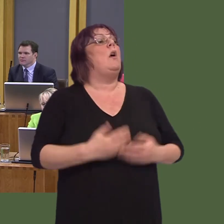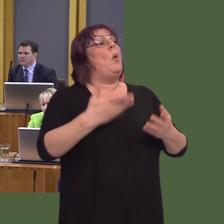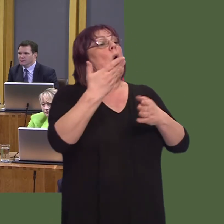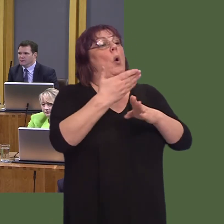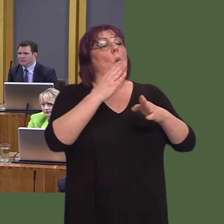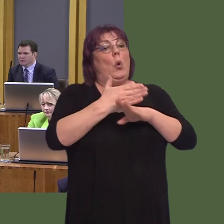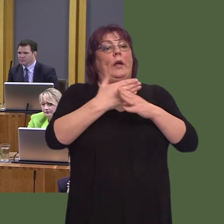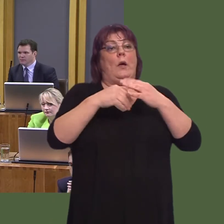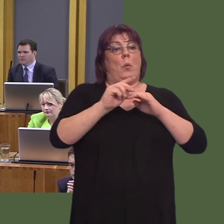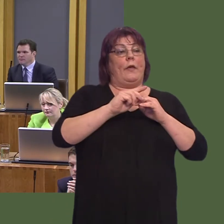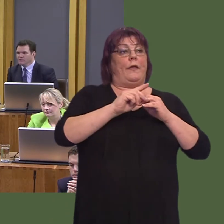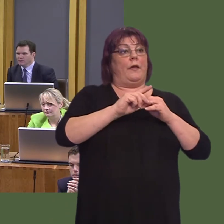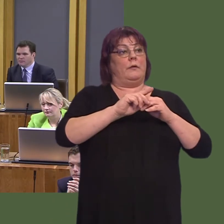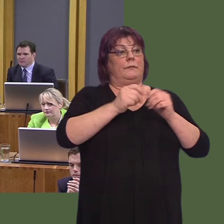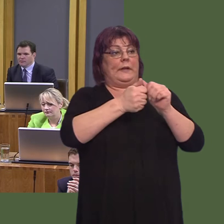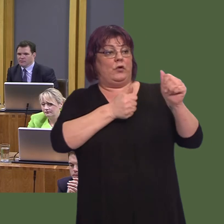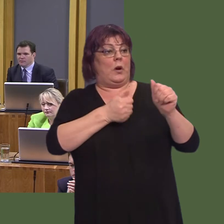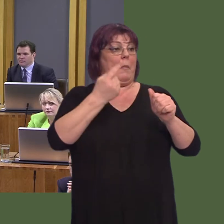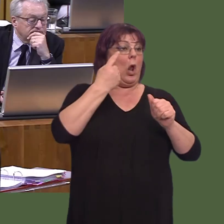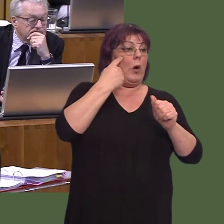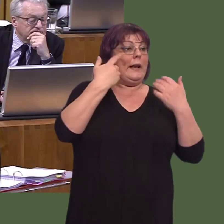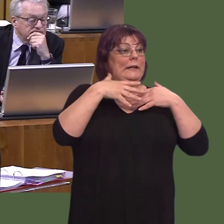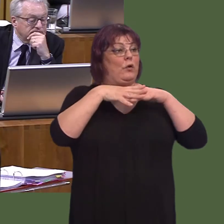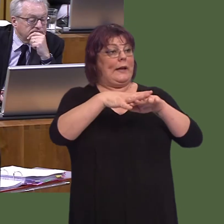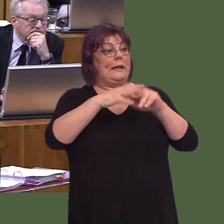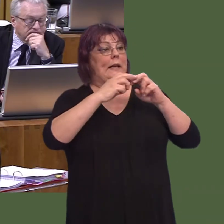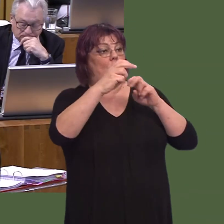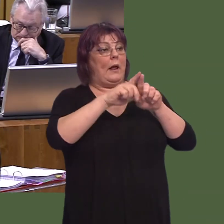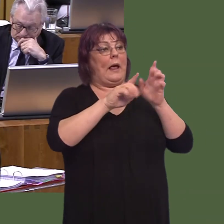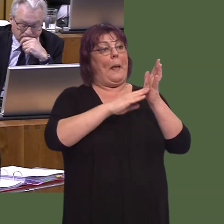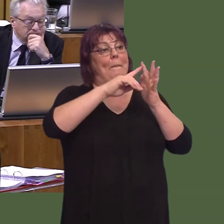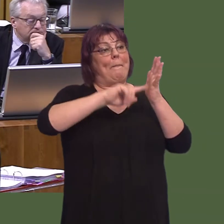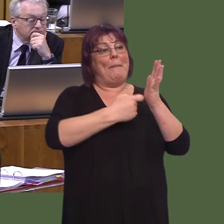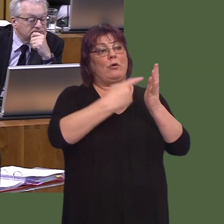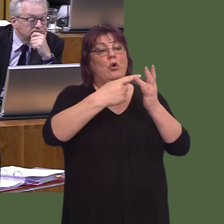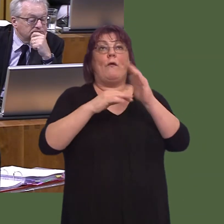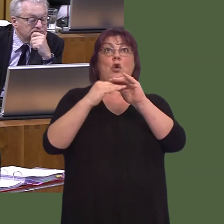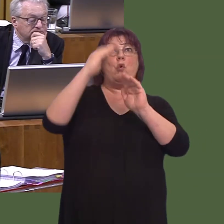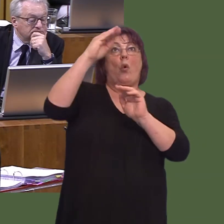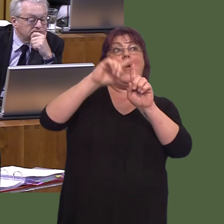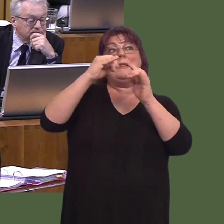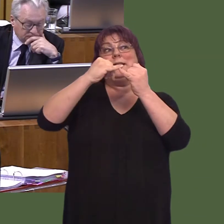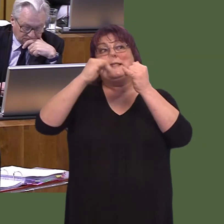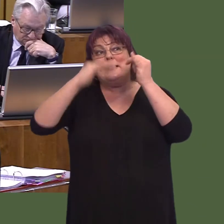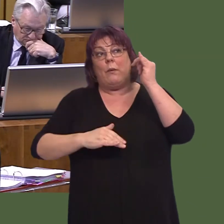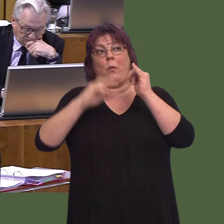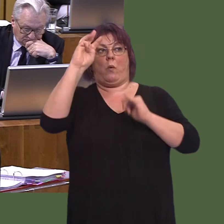and others to develop long-term sustainability by developing integrated networks such as the metro in north and south Wales.